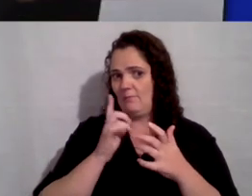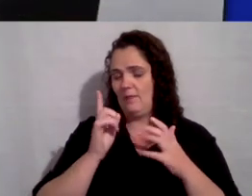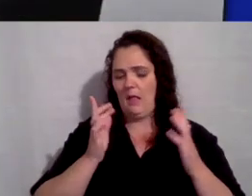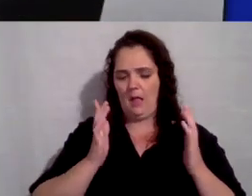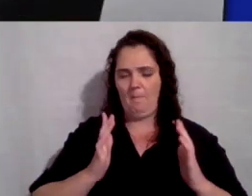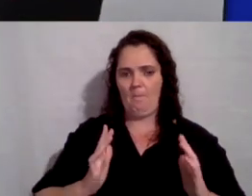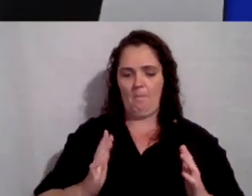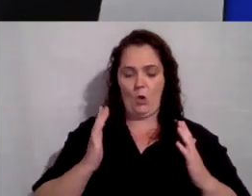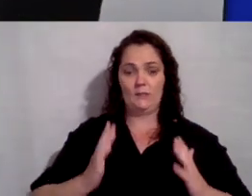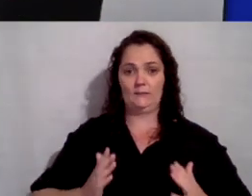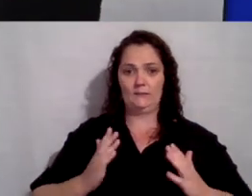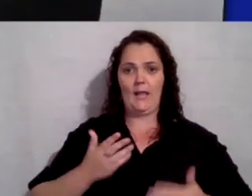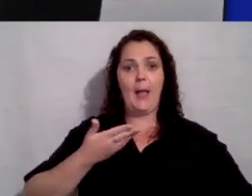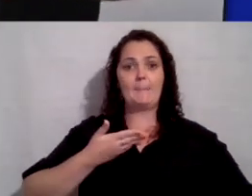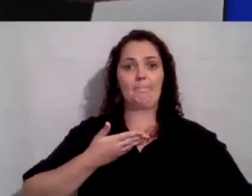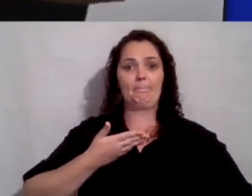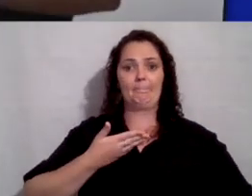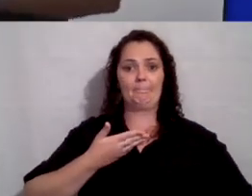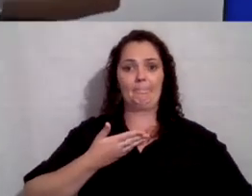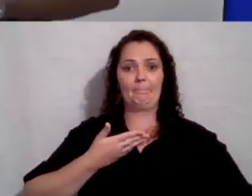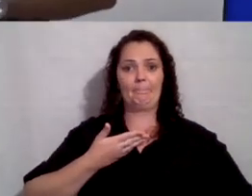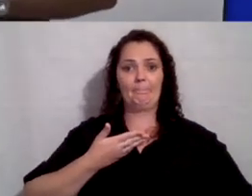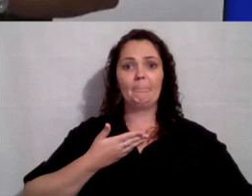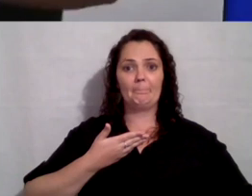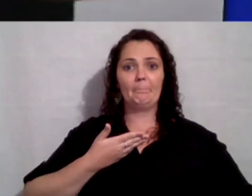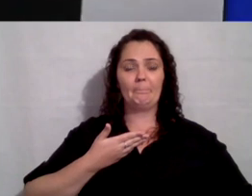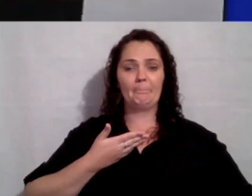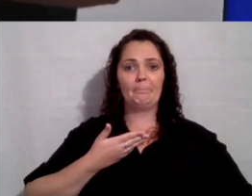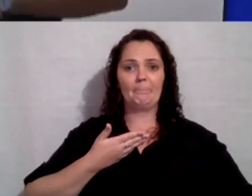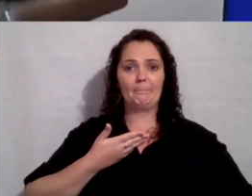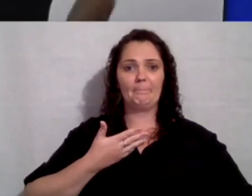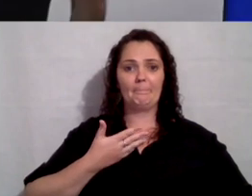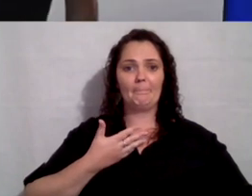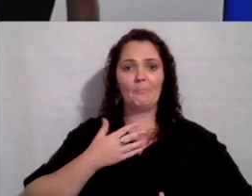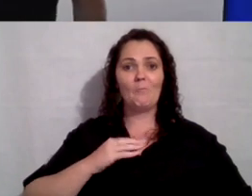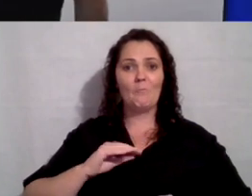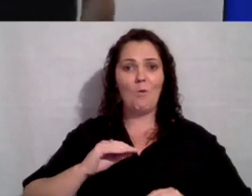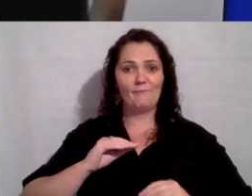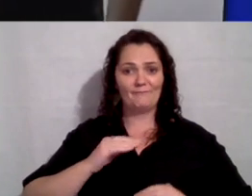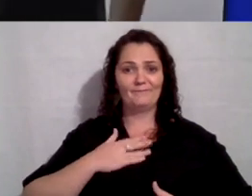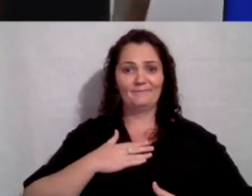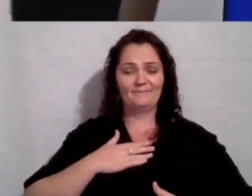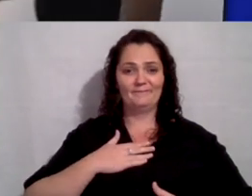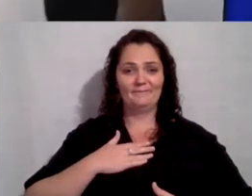shift their upper bodies, so they're now going to make a fairly major movement and shift of their upper bodies